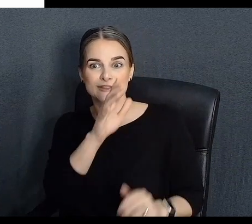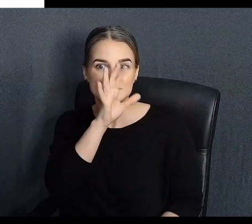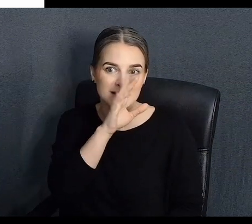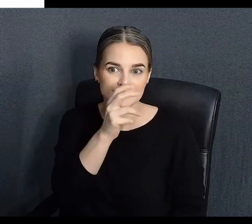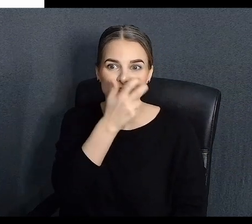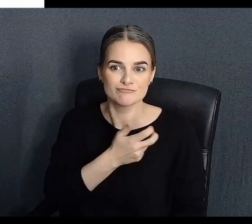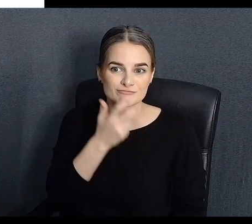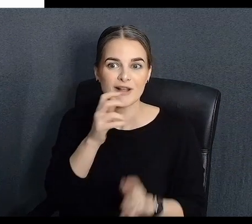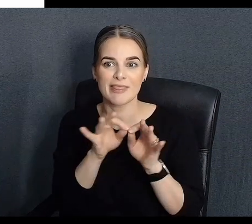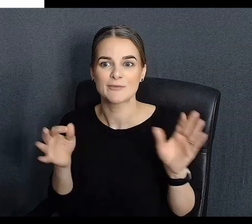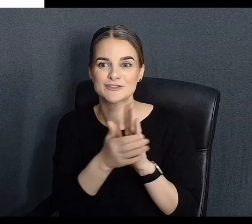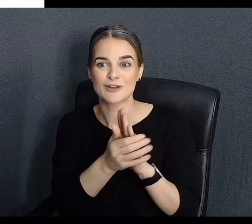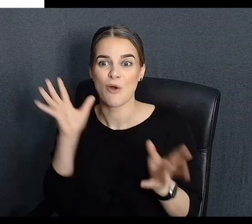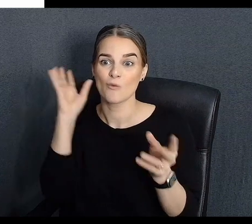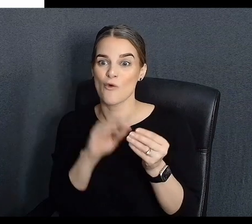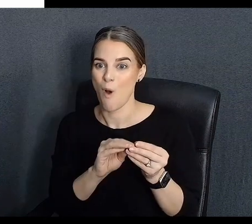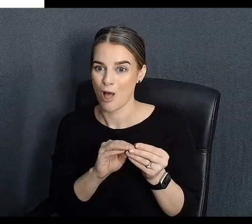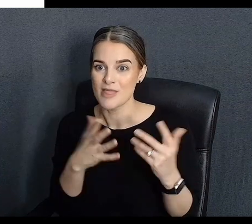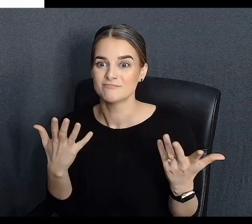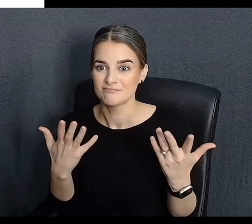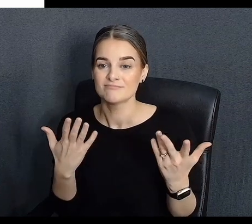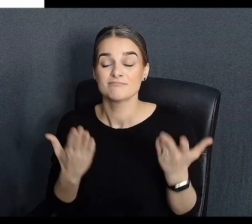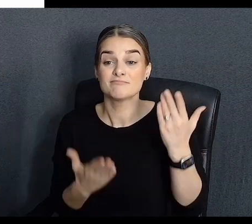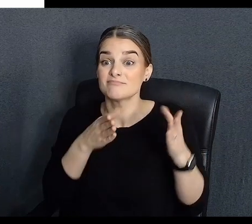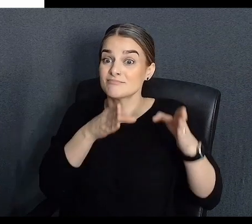So a person might be able to use some of their speech.